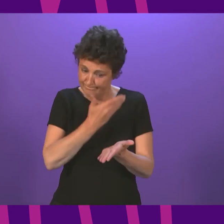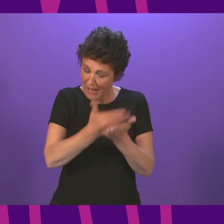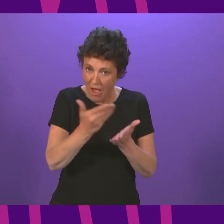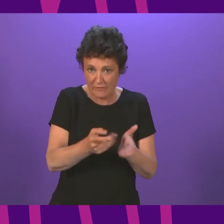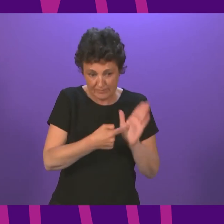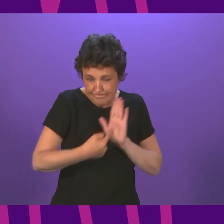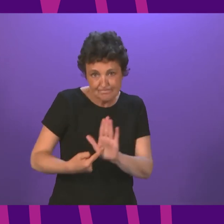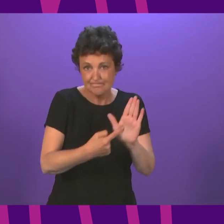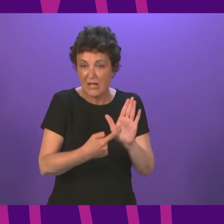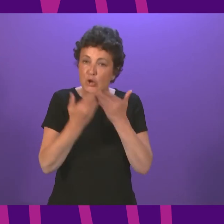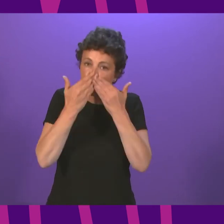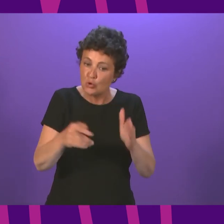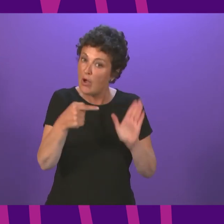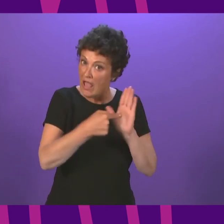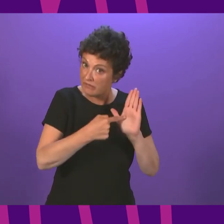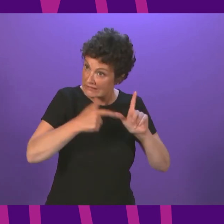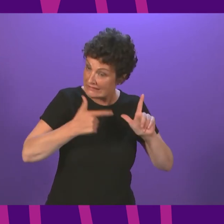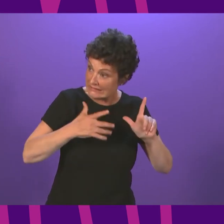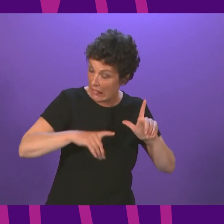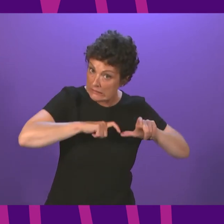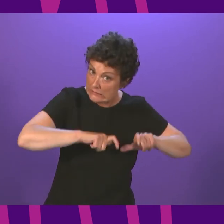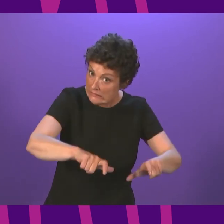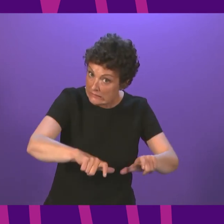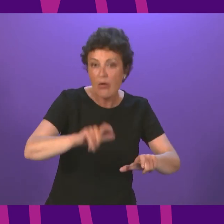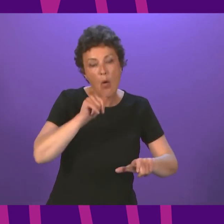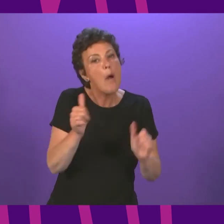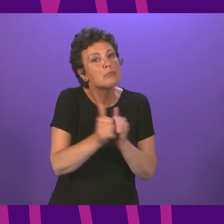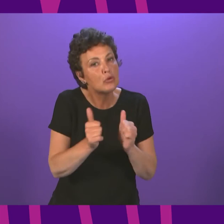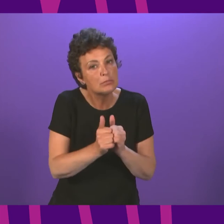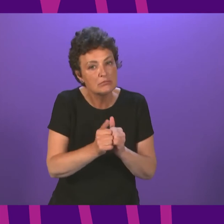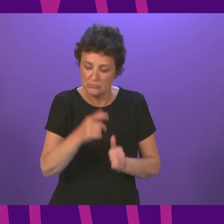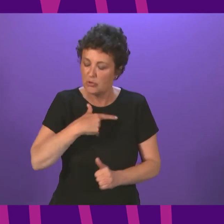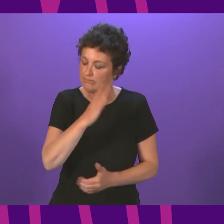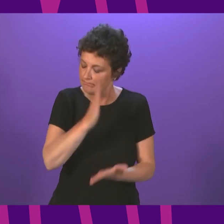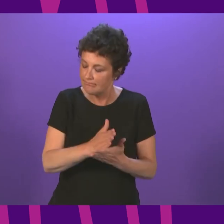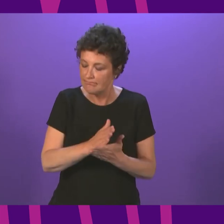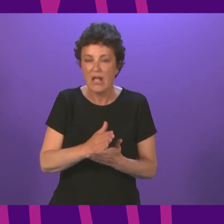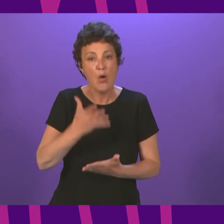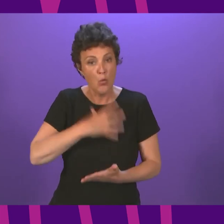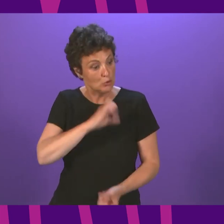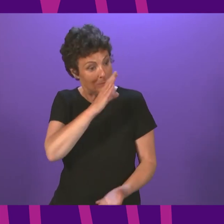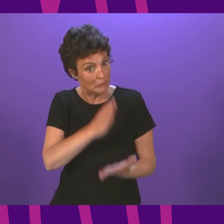In fairness to the First Minister, I think that the member would agree that her statements